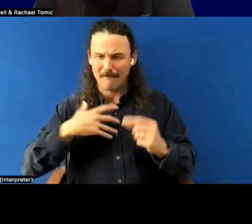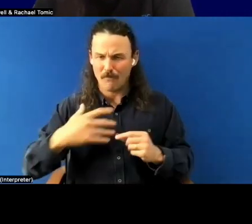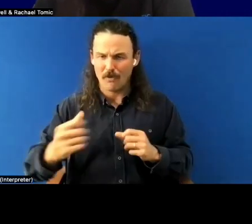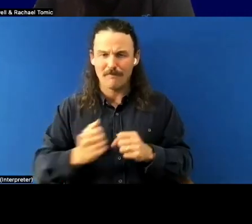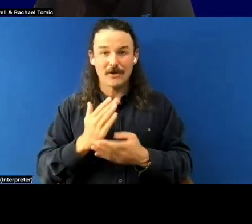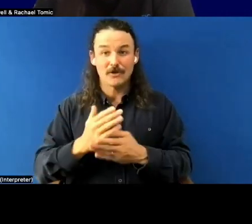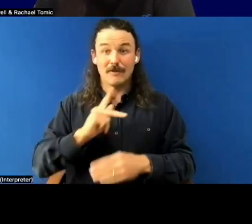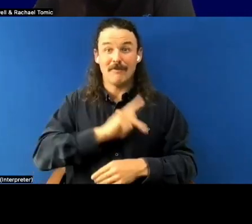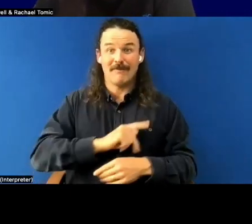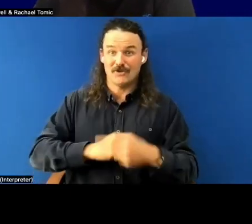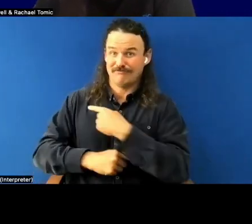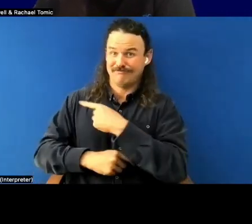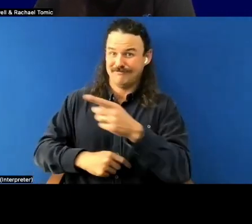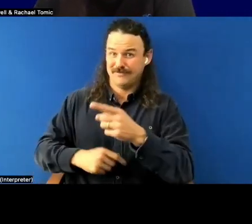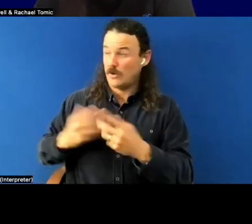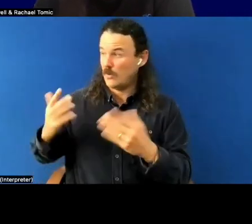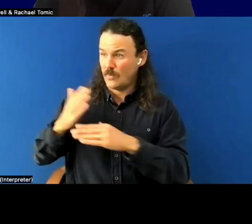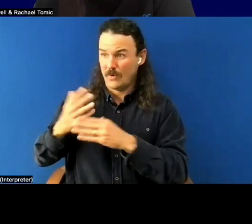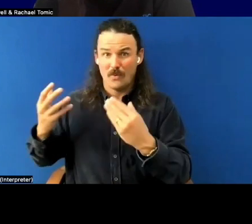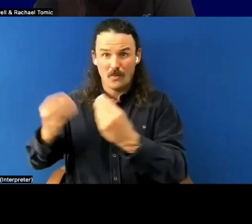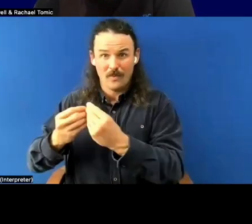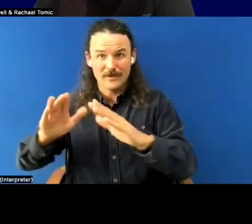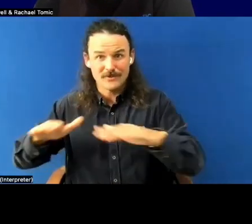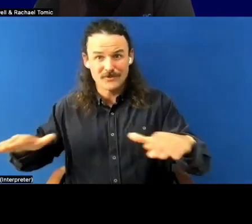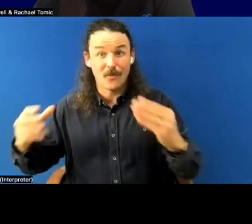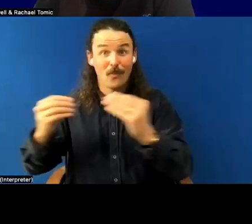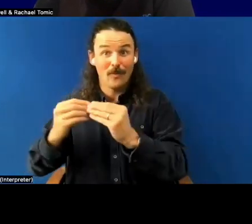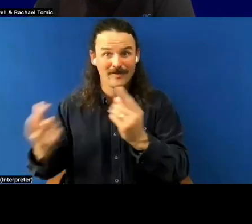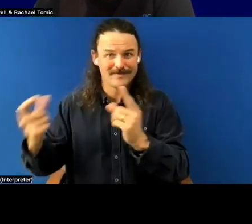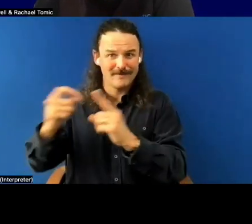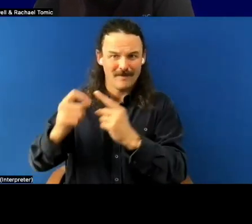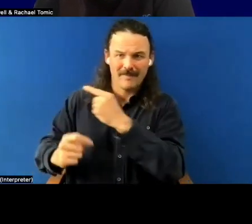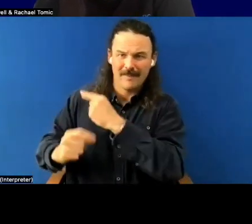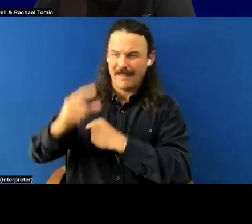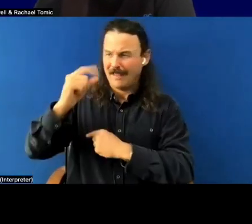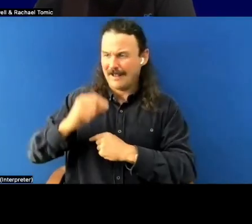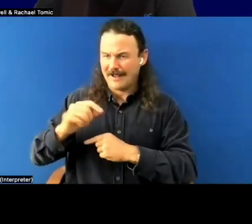children with cerebral palsy are able to able to identify red flags and able to refer on for